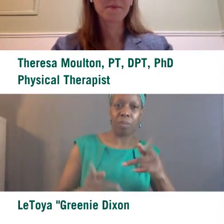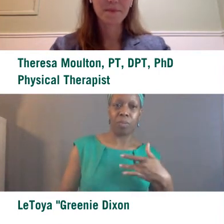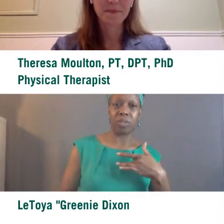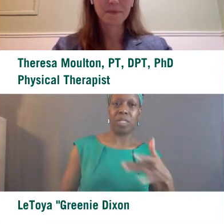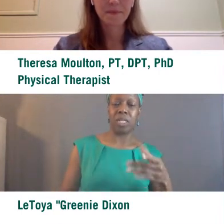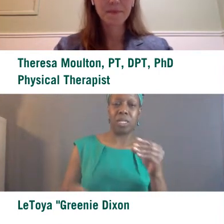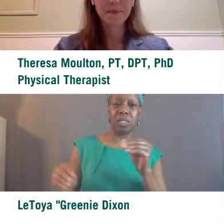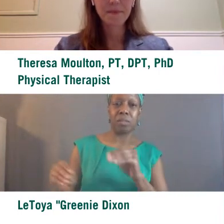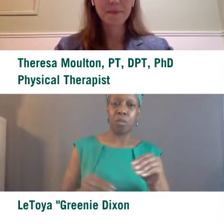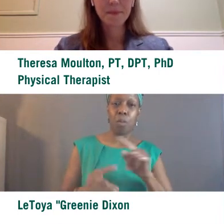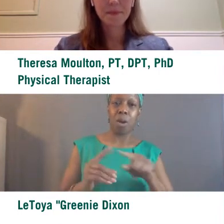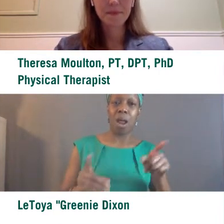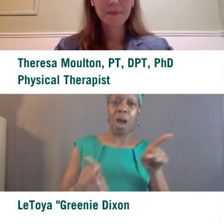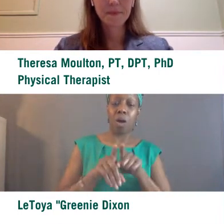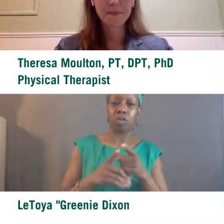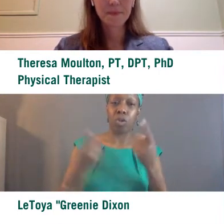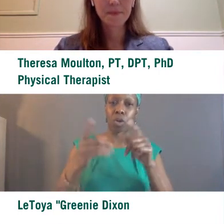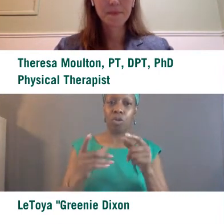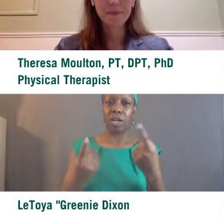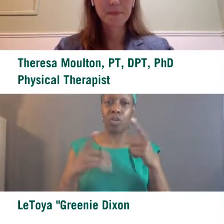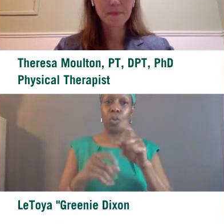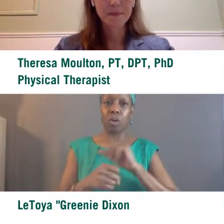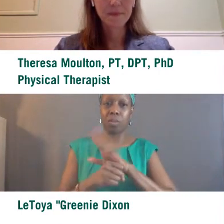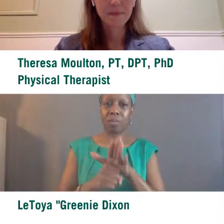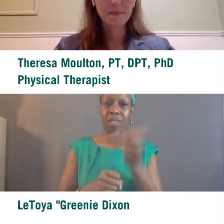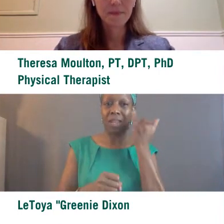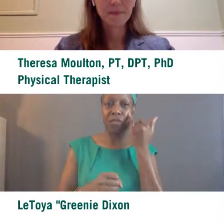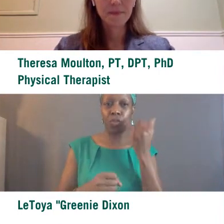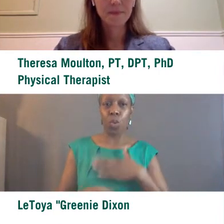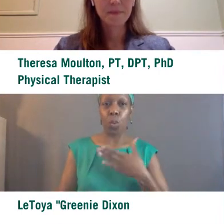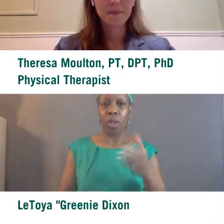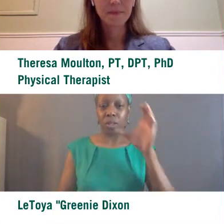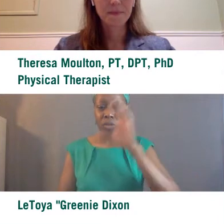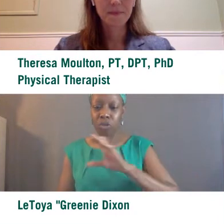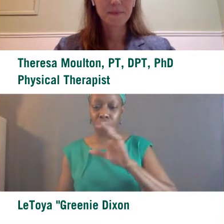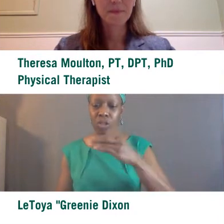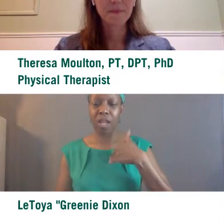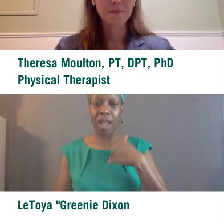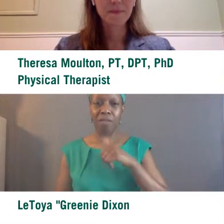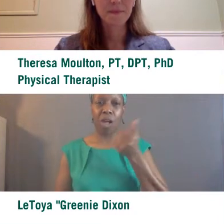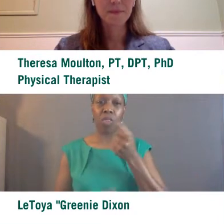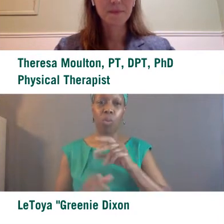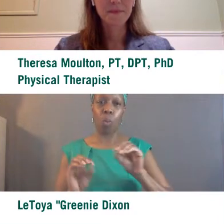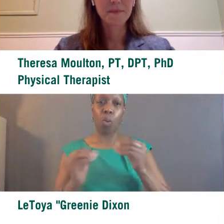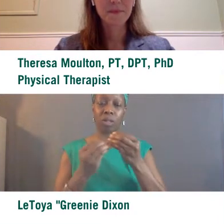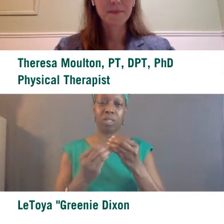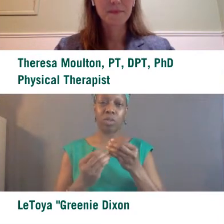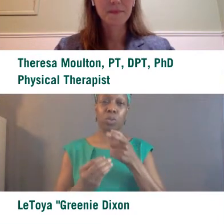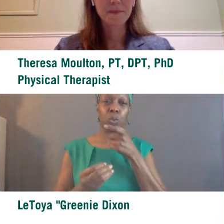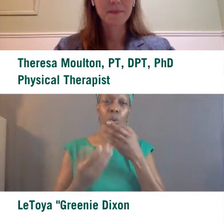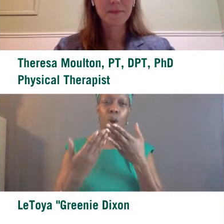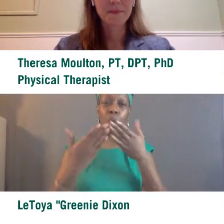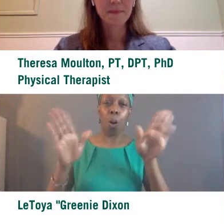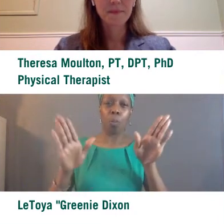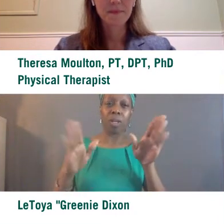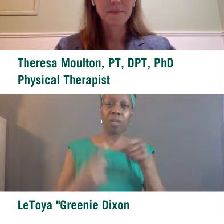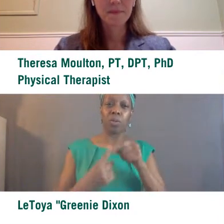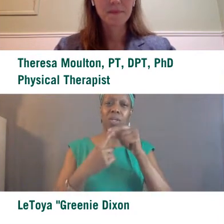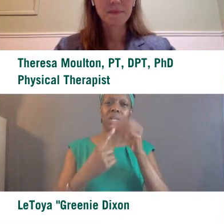some really cool organizations that are opening up some unique experiences for everyone right now.